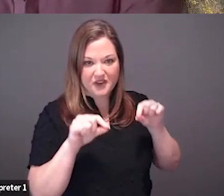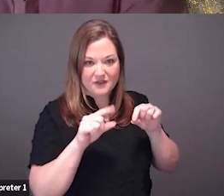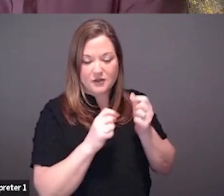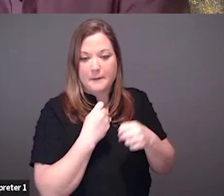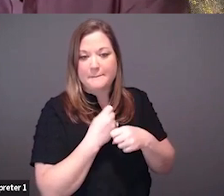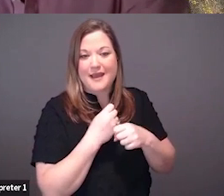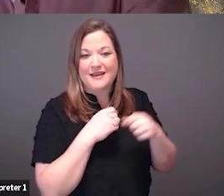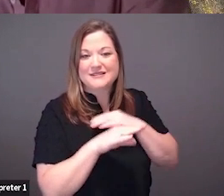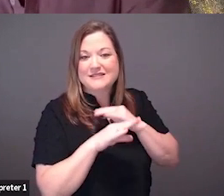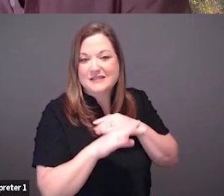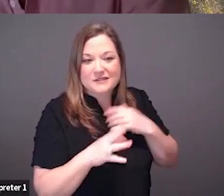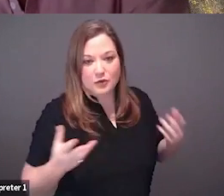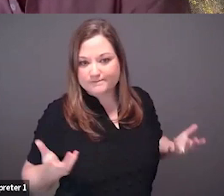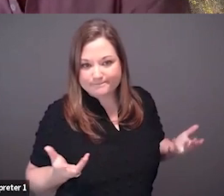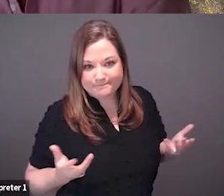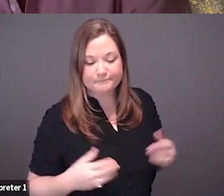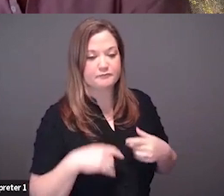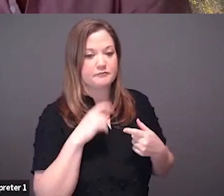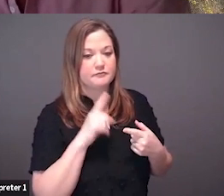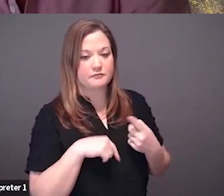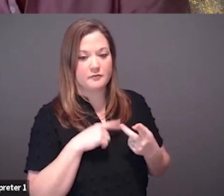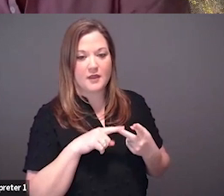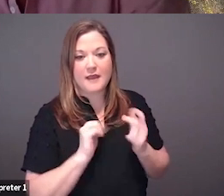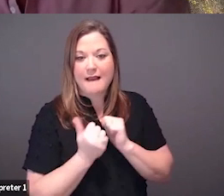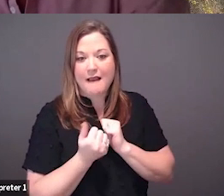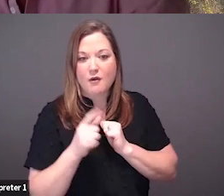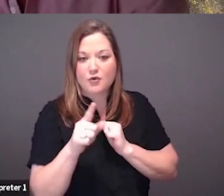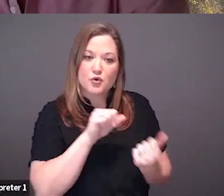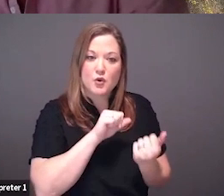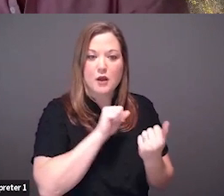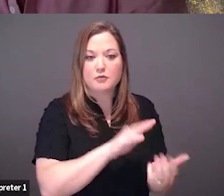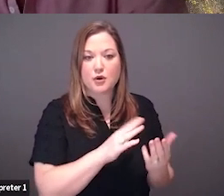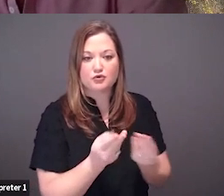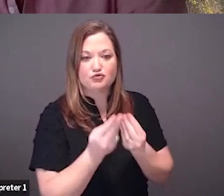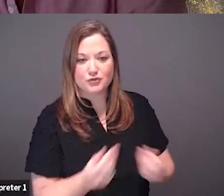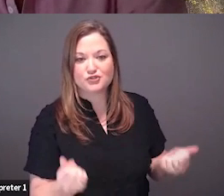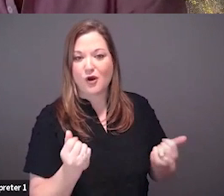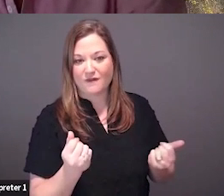and how you approached resolving those difficulties.